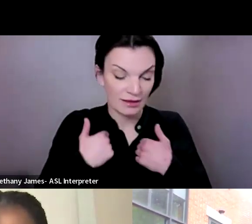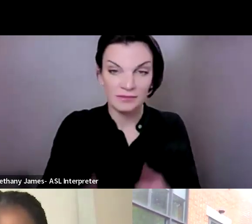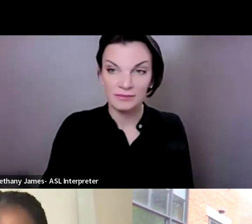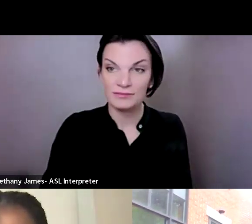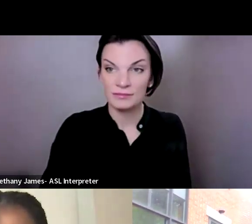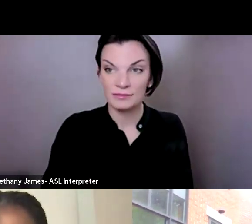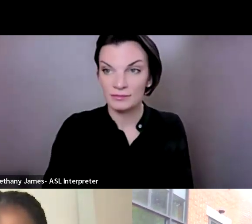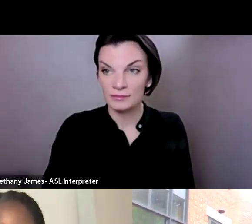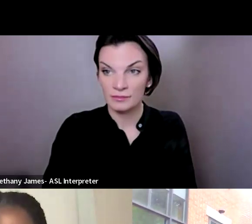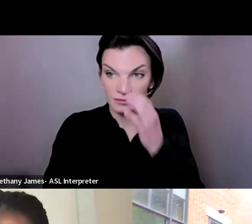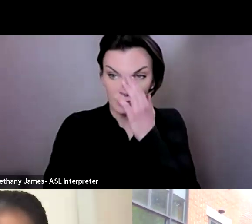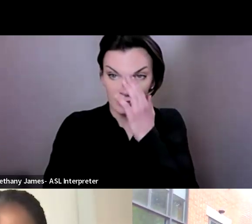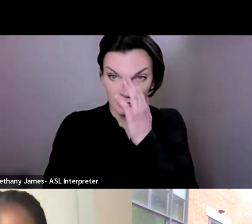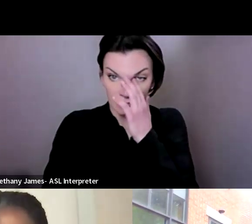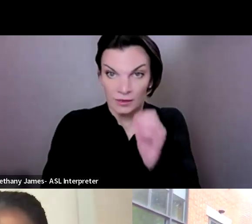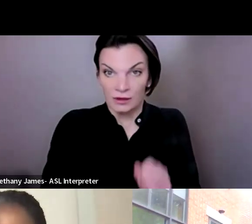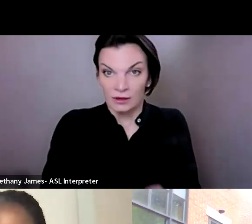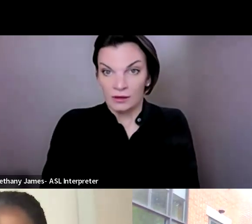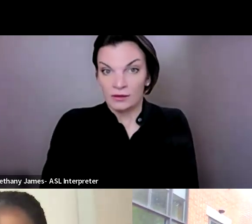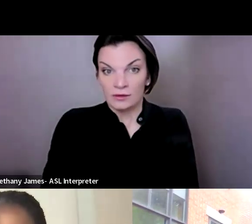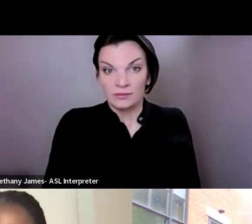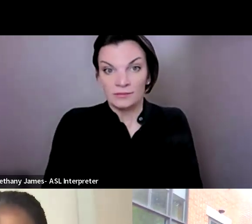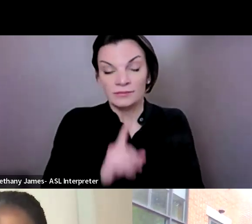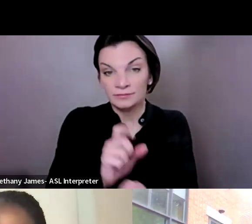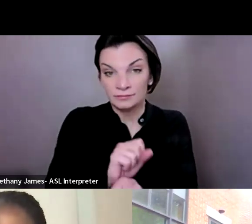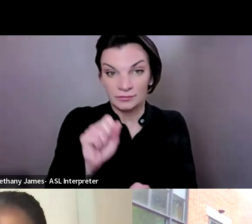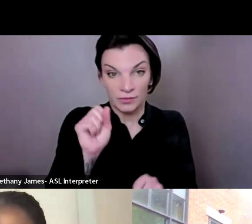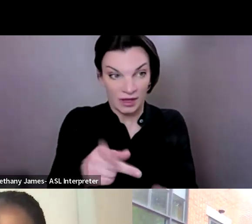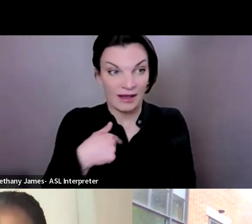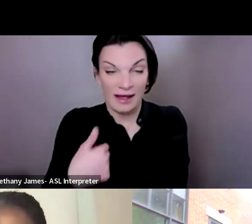to the stigma as far as, you know, is it okay that I have a mental illness? Which is really a